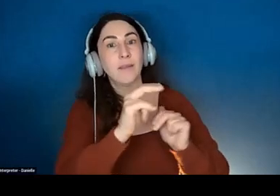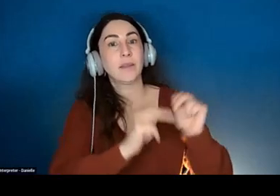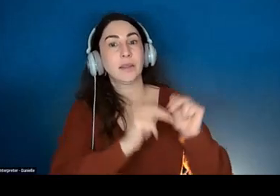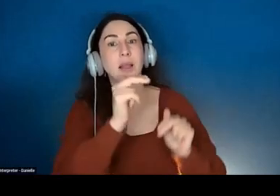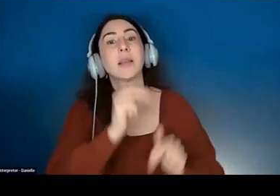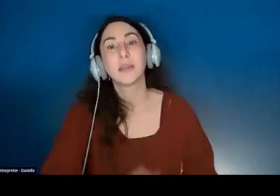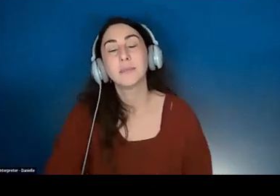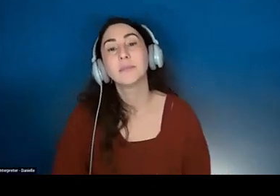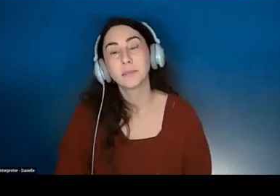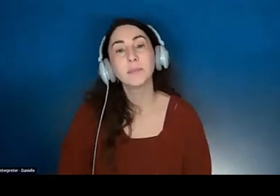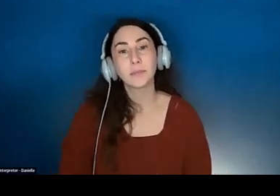Um,